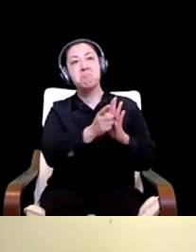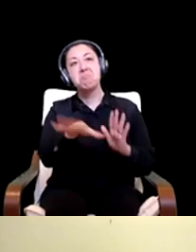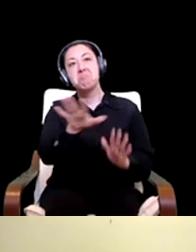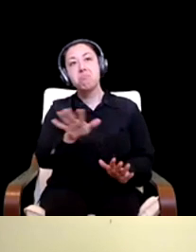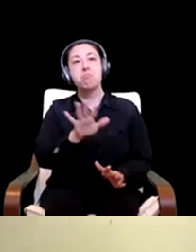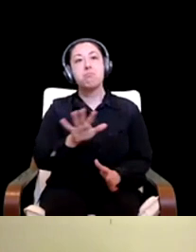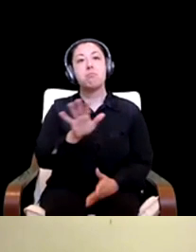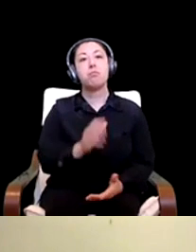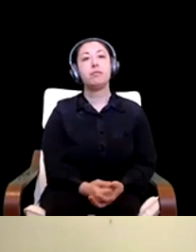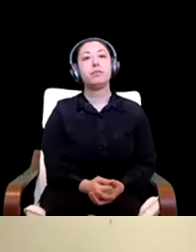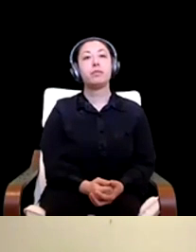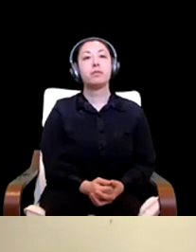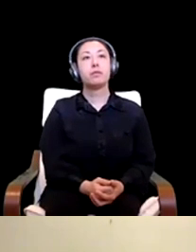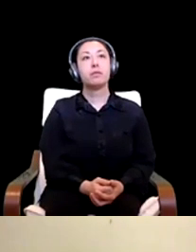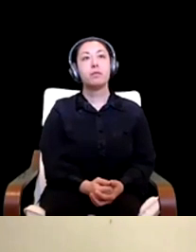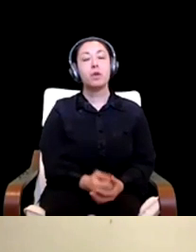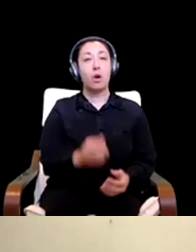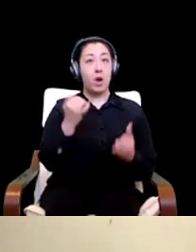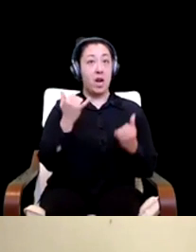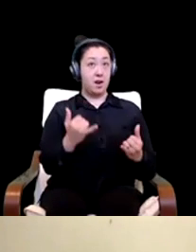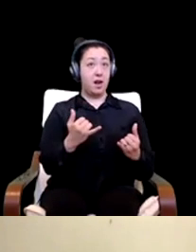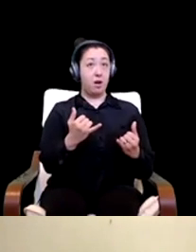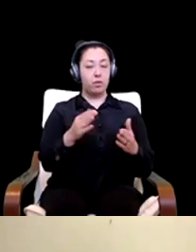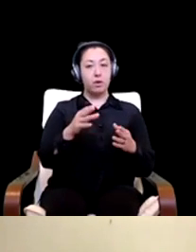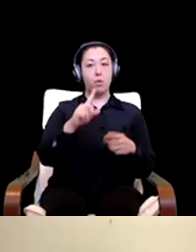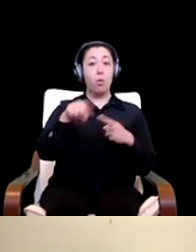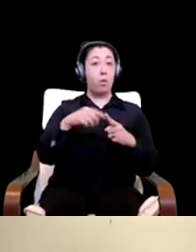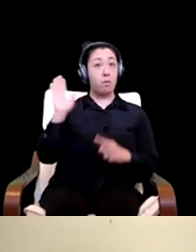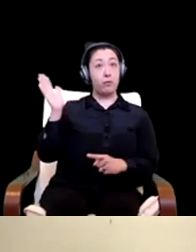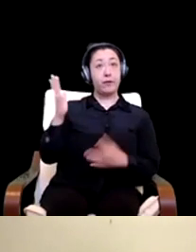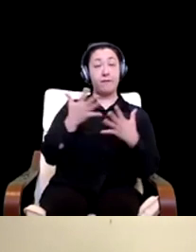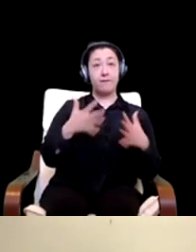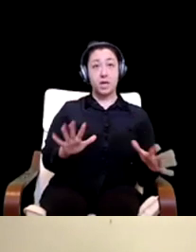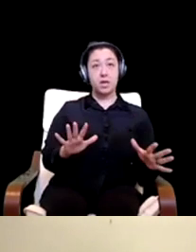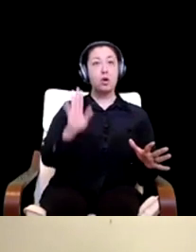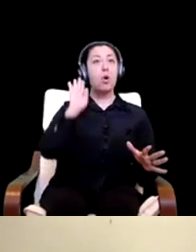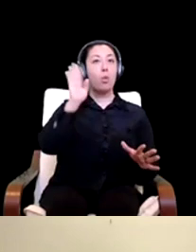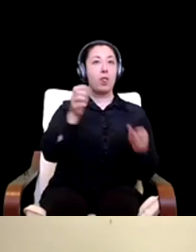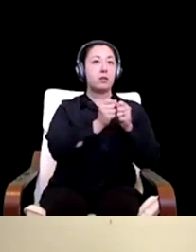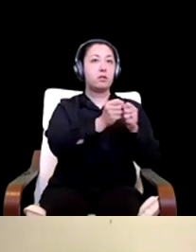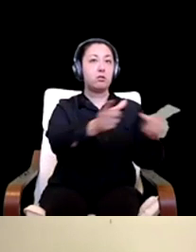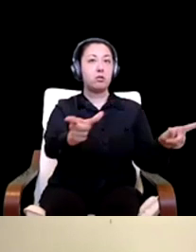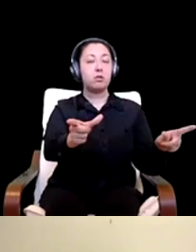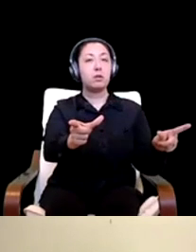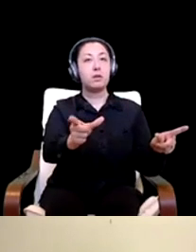Lastly, at the end of the presentation, we will share out a survey for you to fill out.